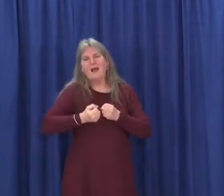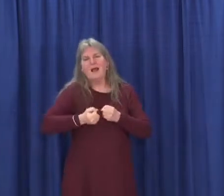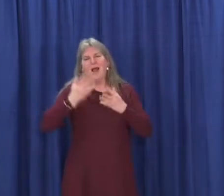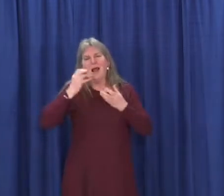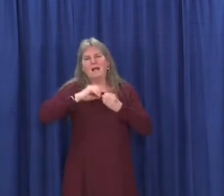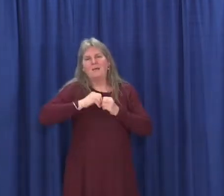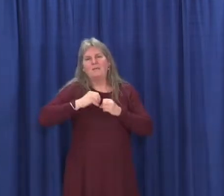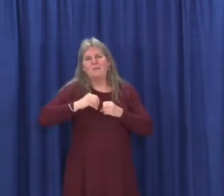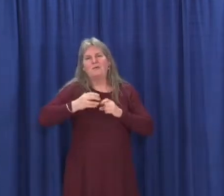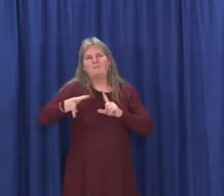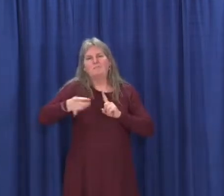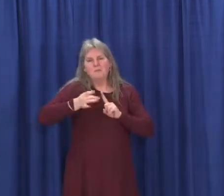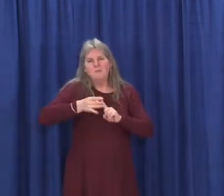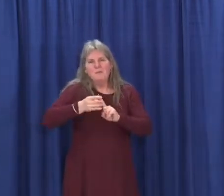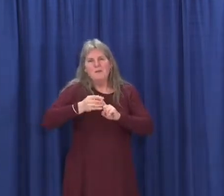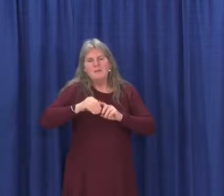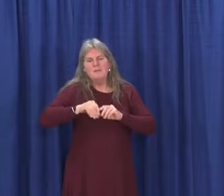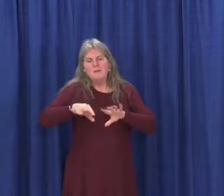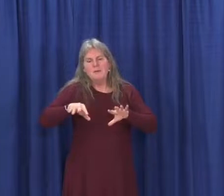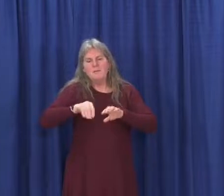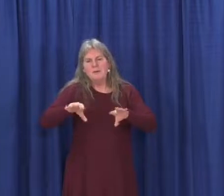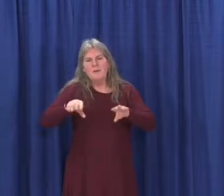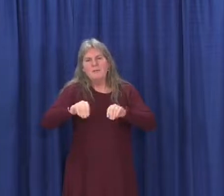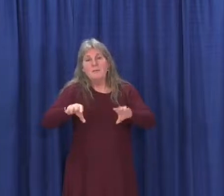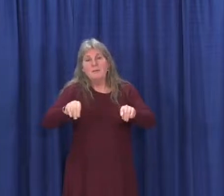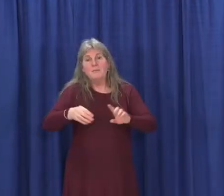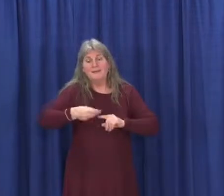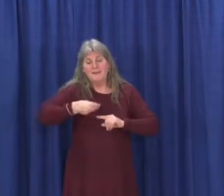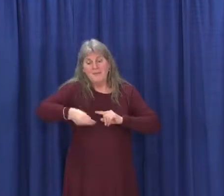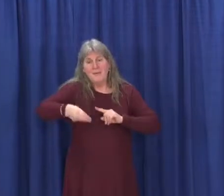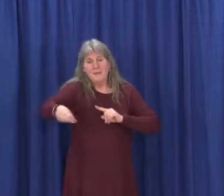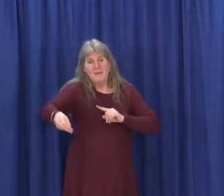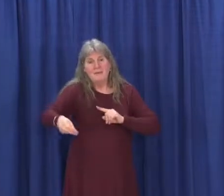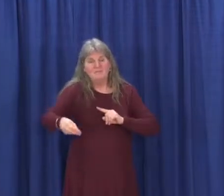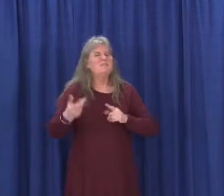transmission in the community. We continue to have widespread community transmission